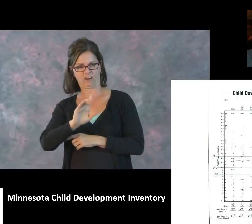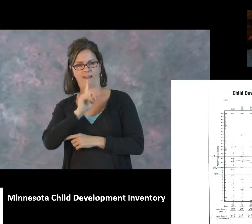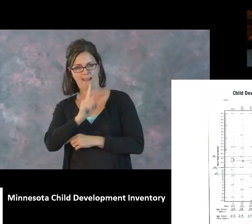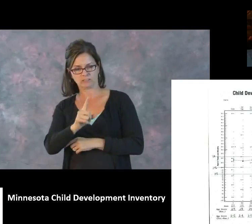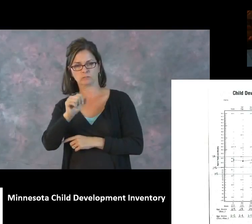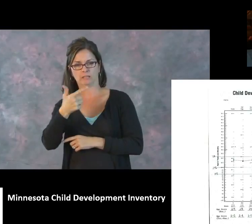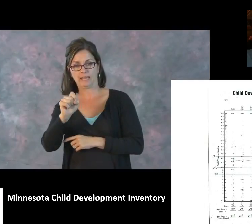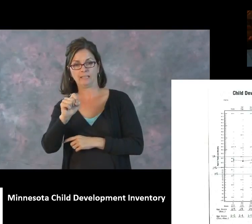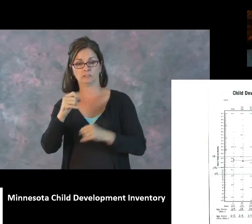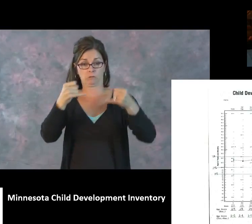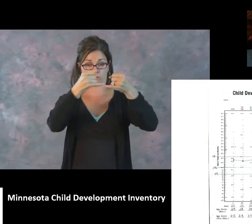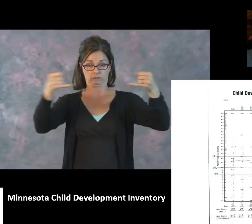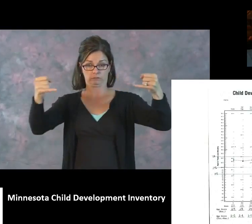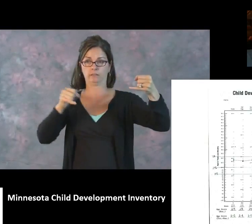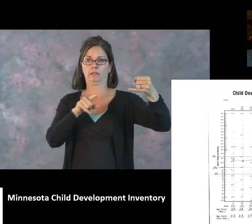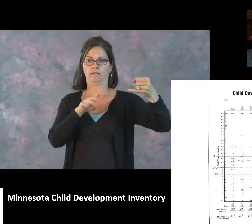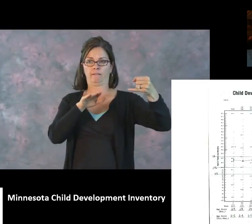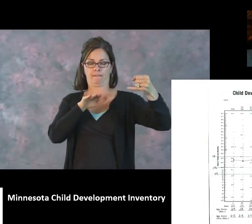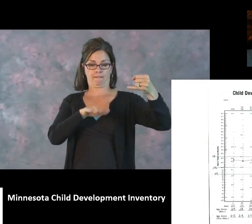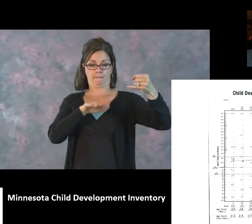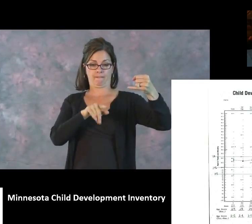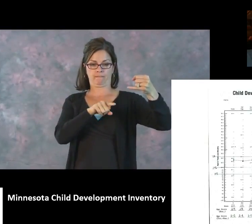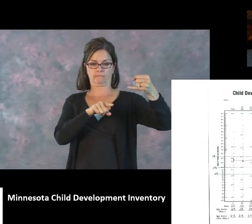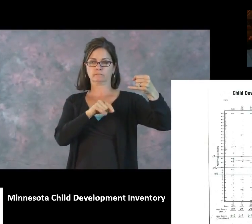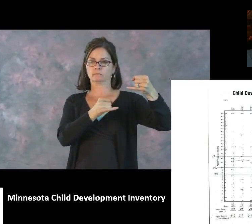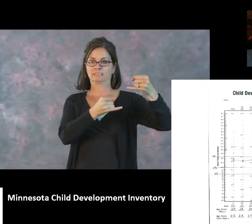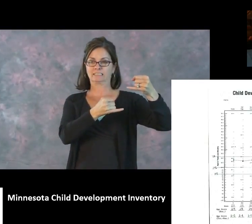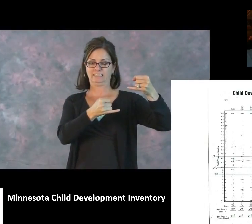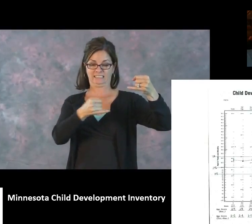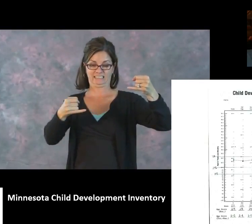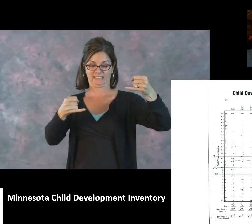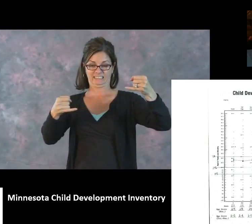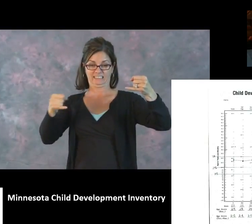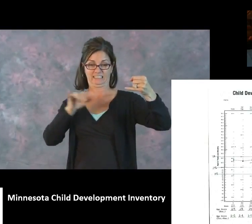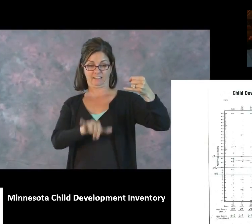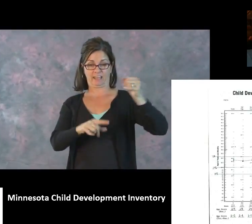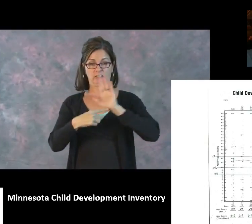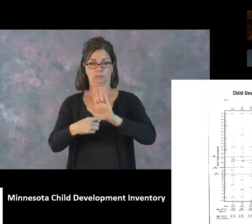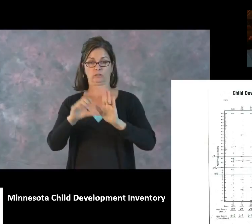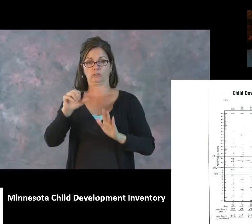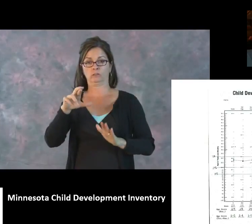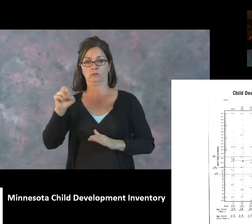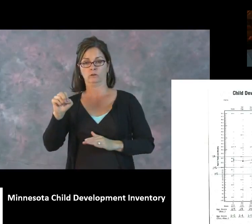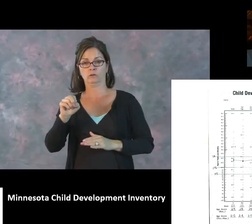underneath it. The first line underneath indicates a score that would be 20% below